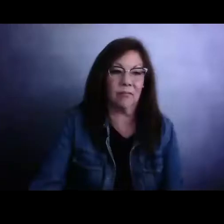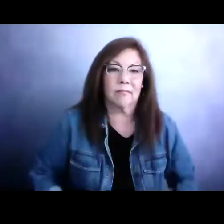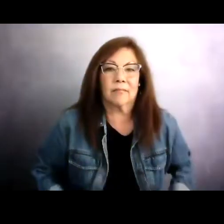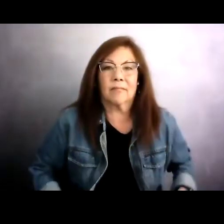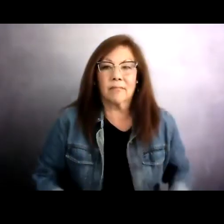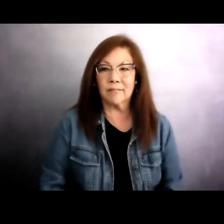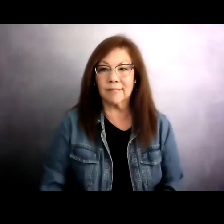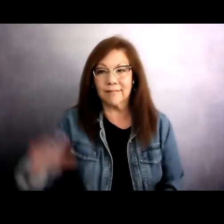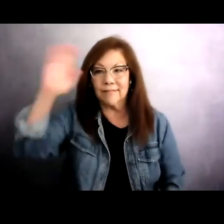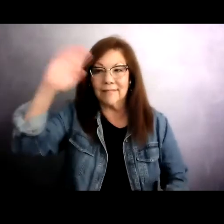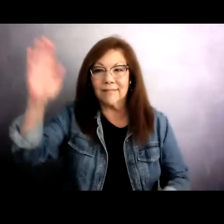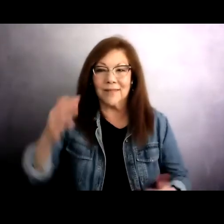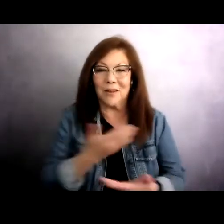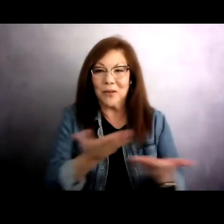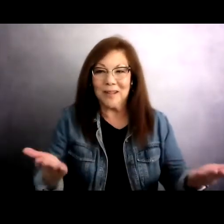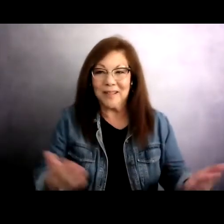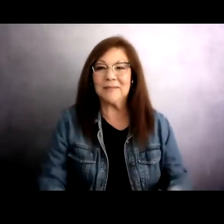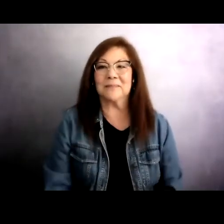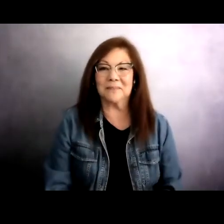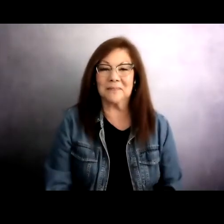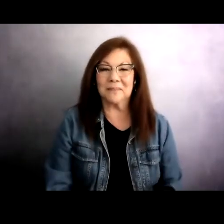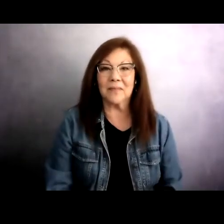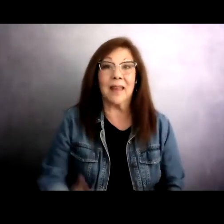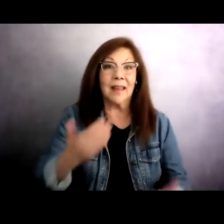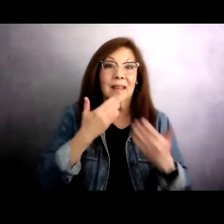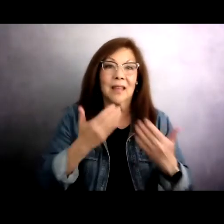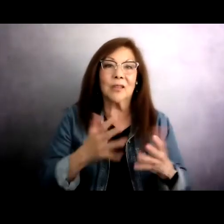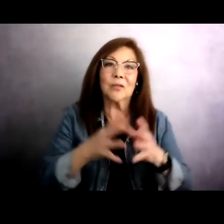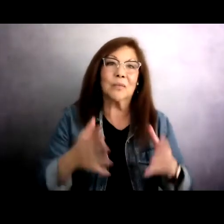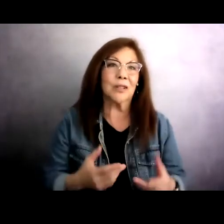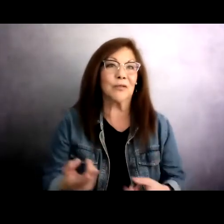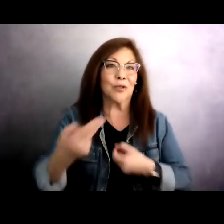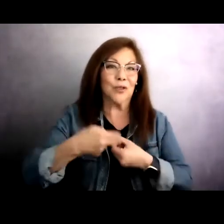(Live Captioning by Ai-Media) Hey everyone! Thank you so much for joining